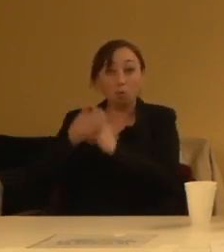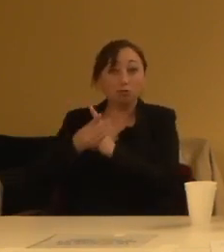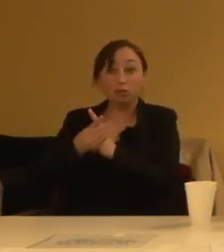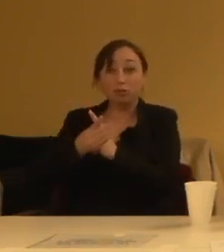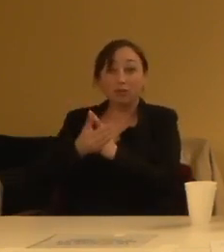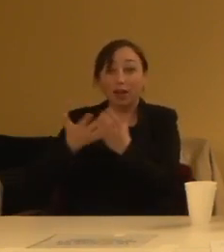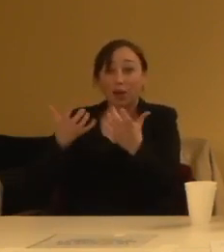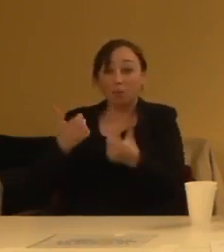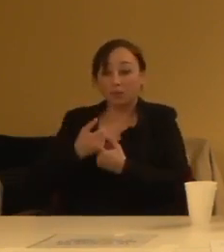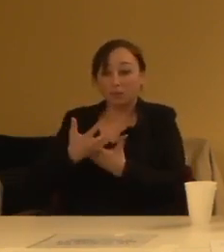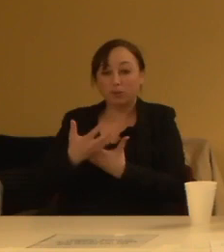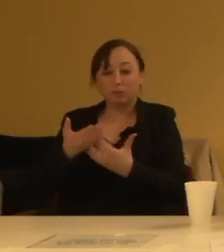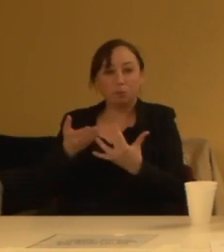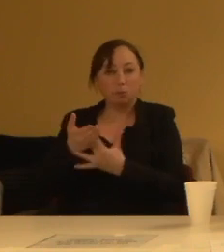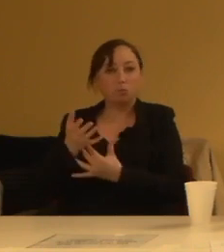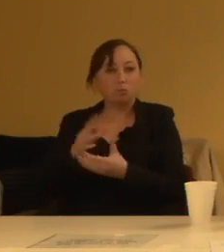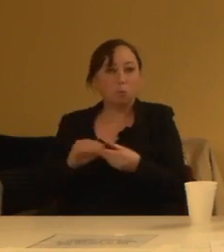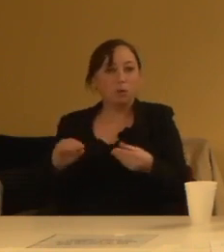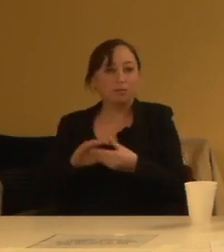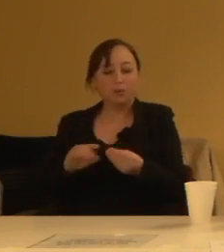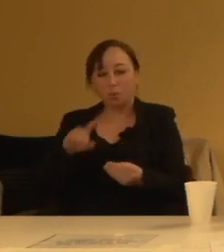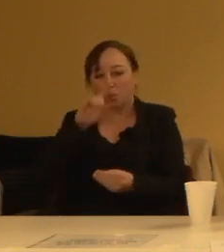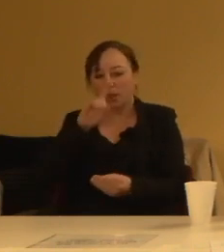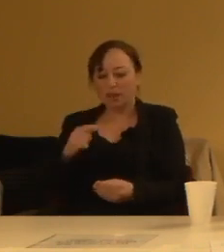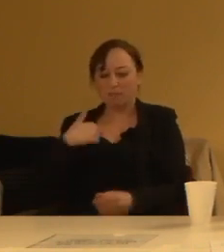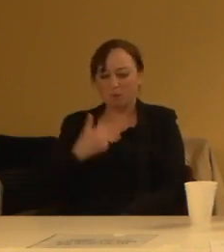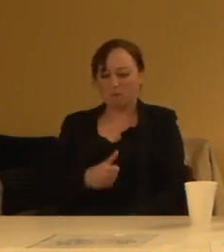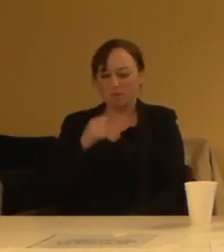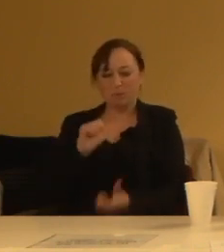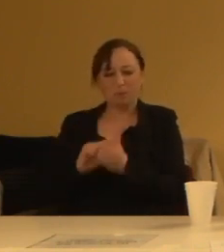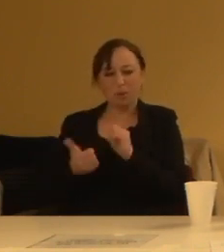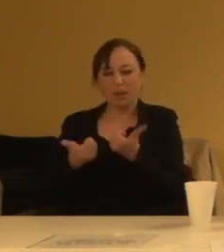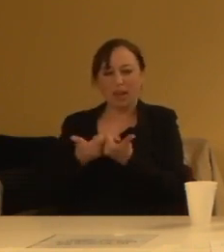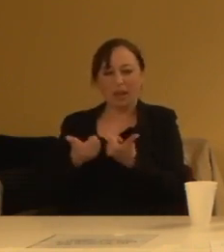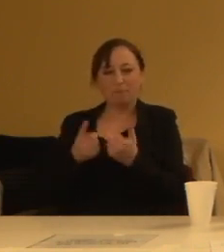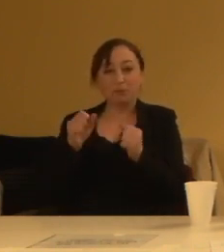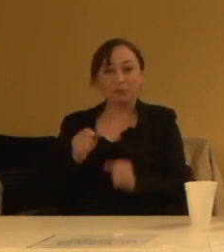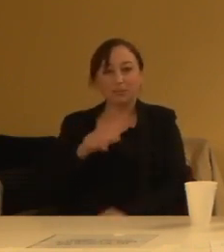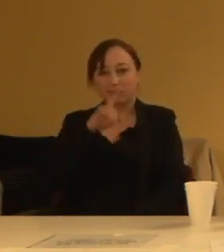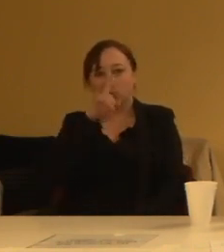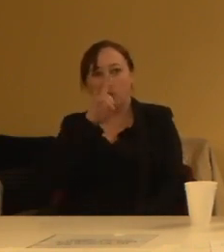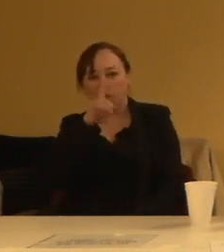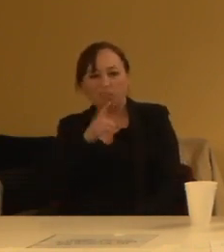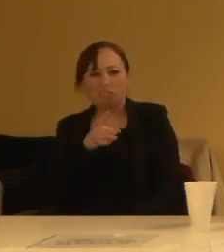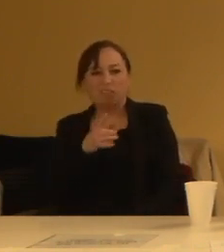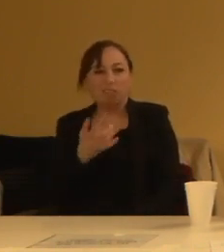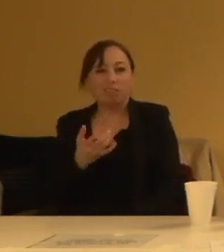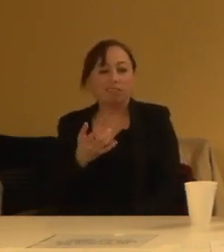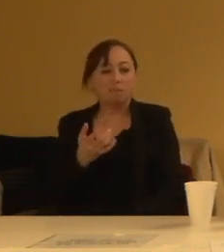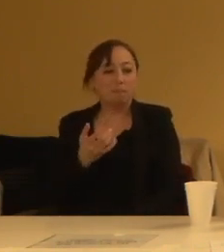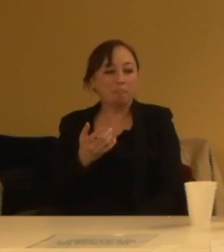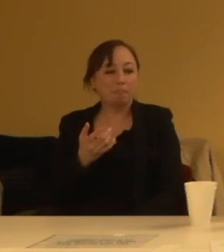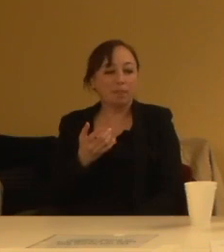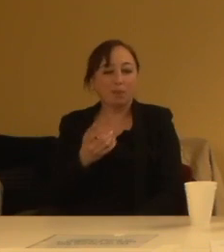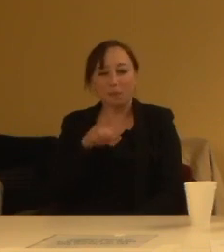And it's really elitist and really snobby. So, you know, and that's like a really dumb